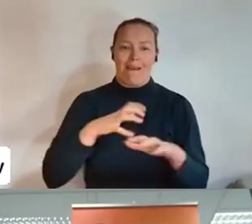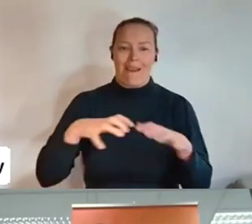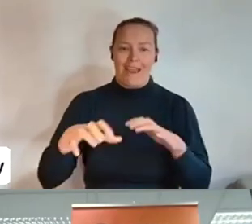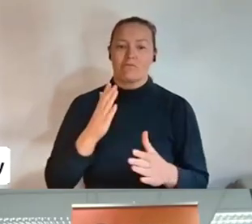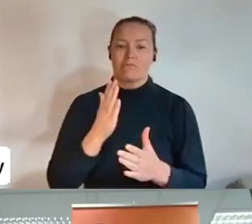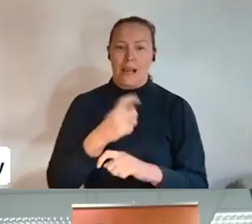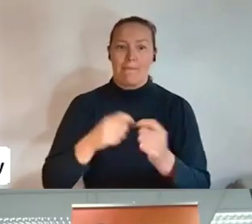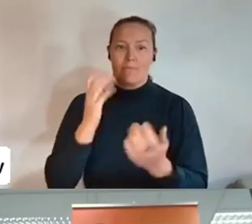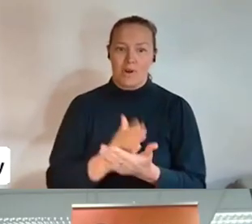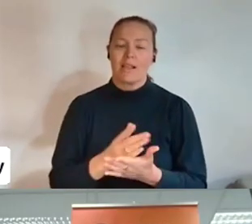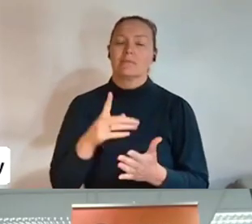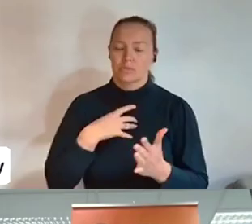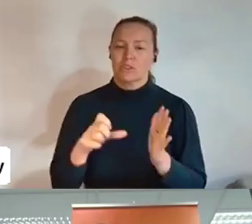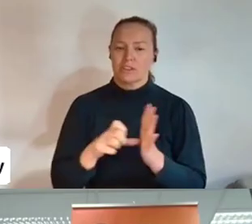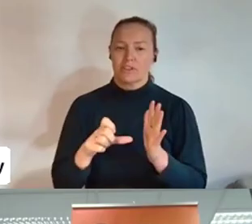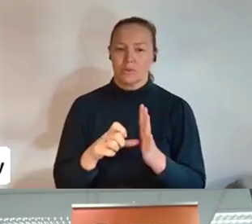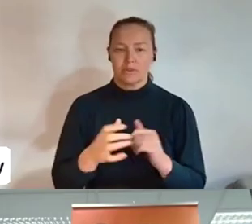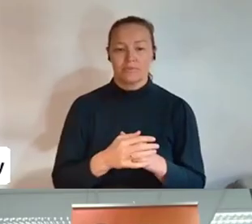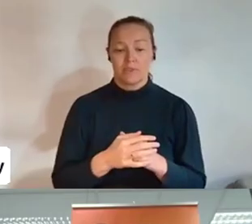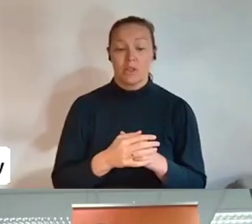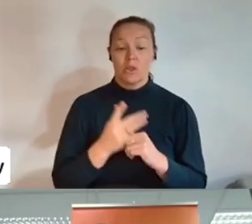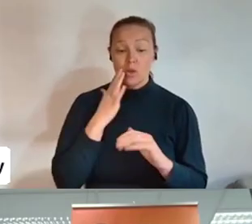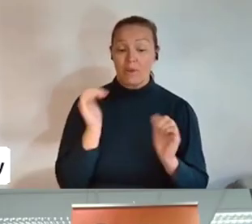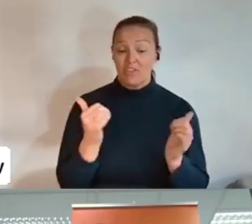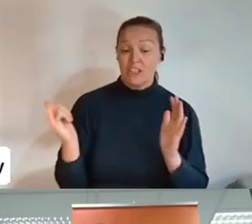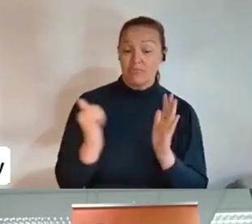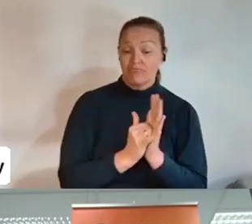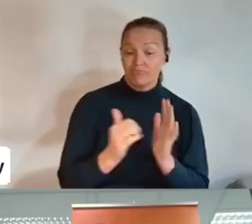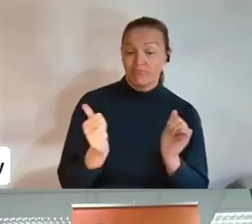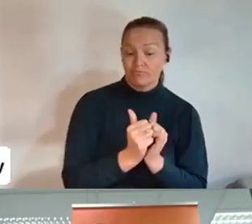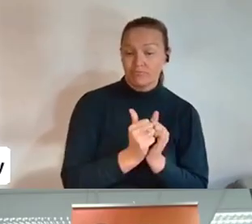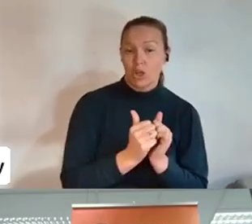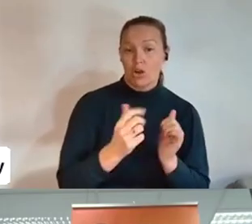shortly after New Zealand's ratification of the Convention, the New Zealand DPO Coalition was